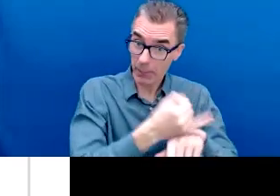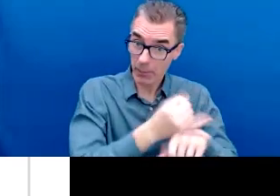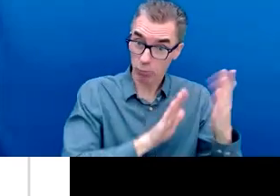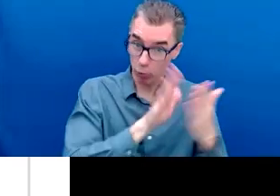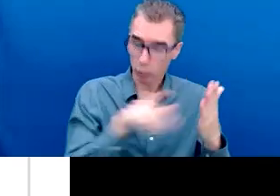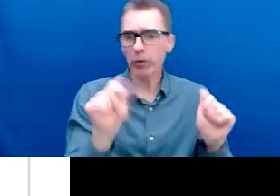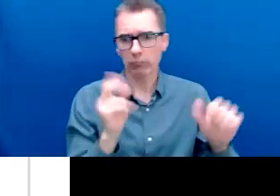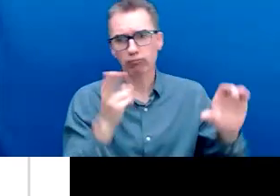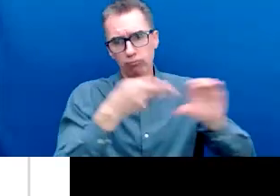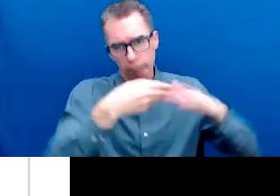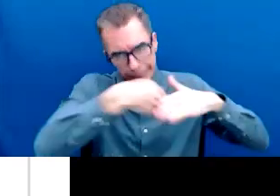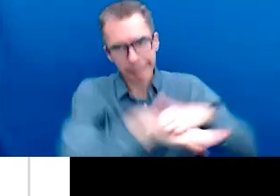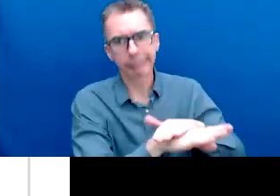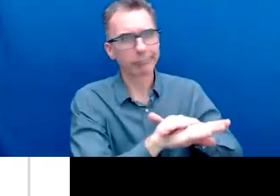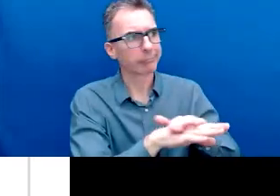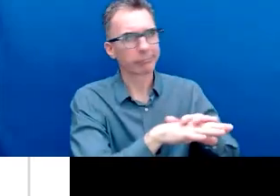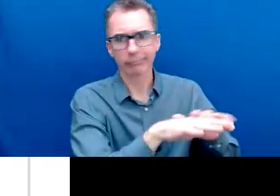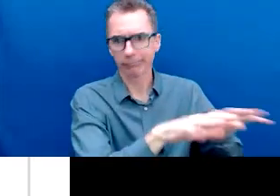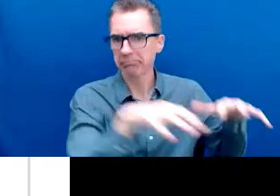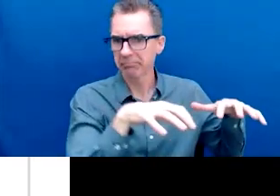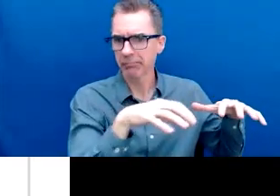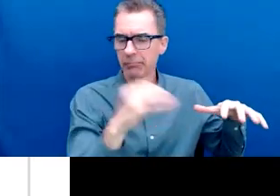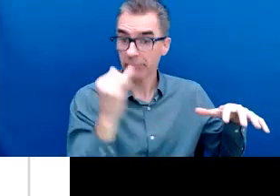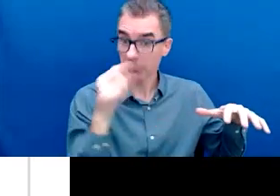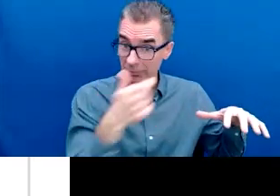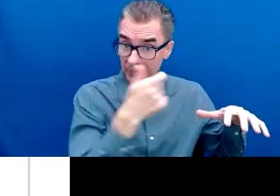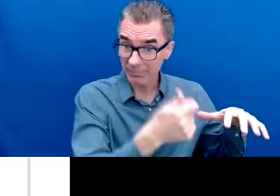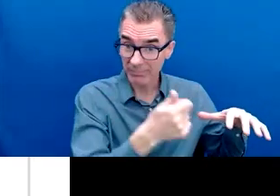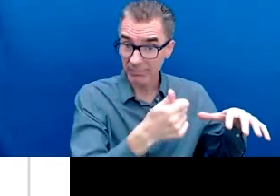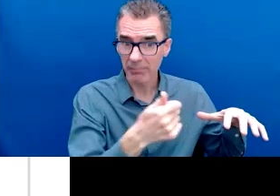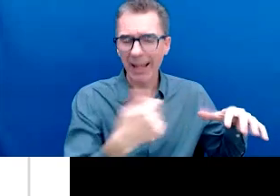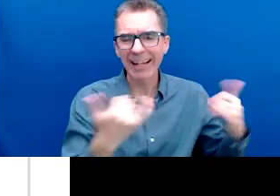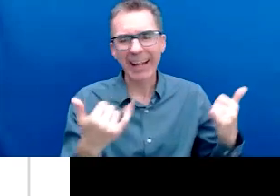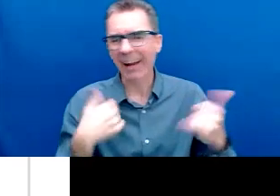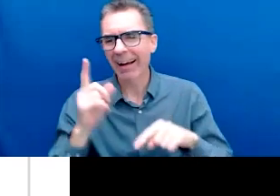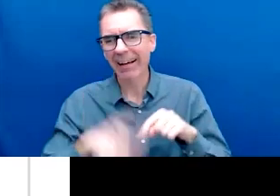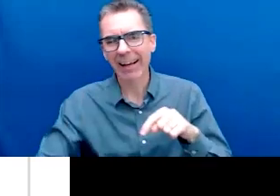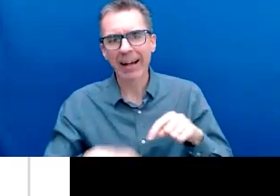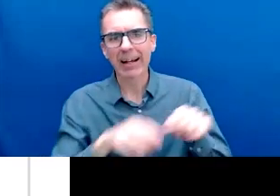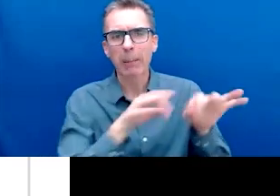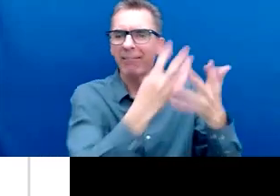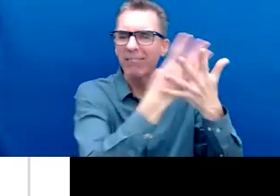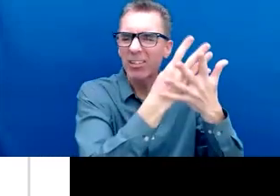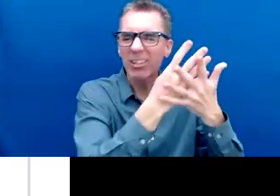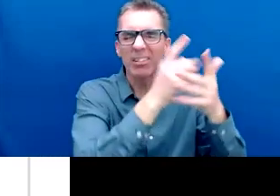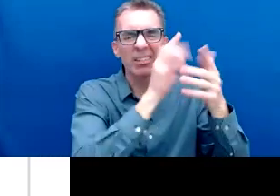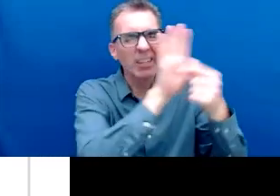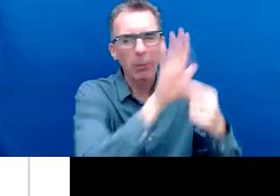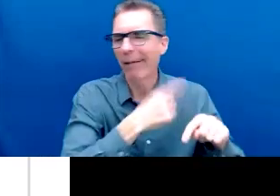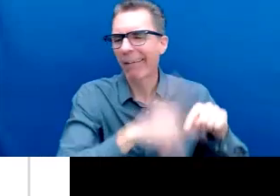If you are interested in this, I don't have time to go into the filters right now, but if you're interested in this, you can reach out to me, and I can.